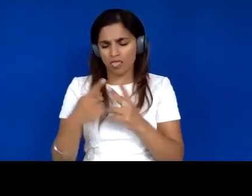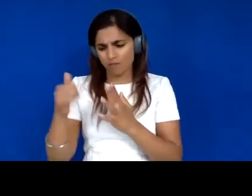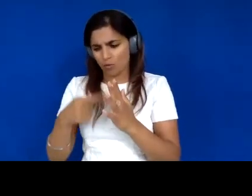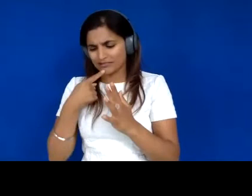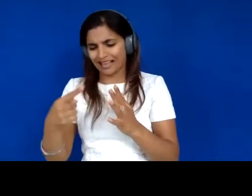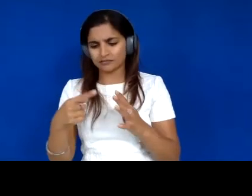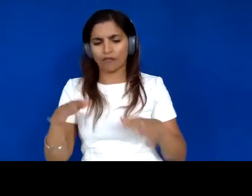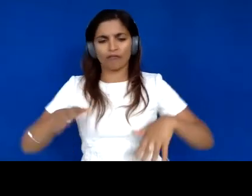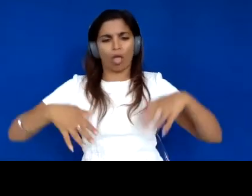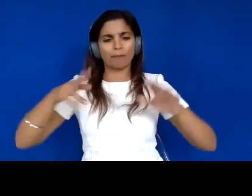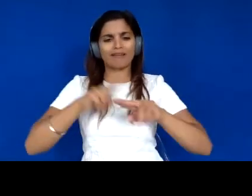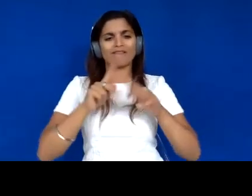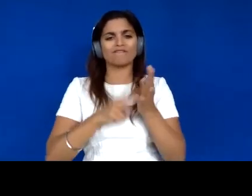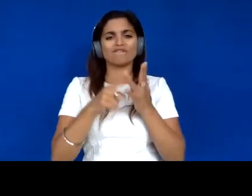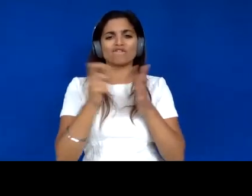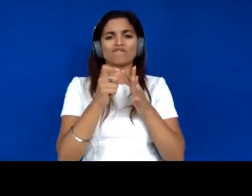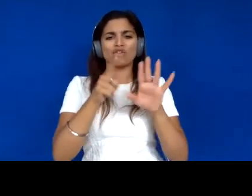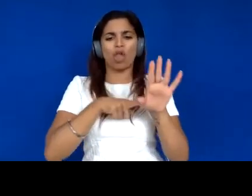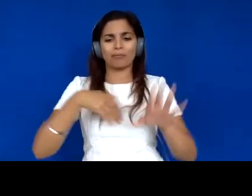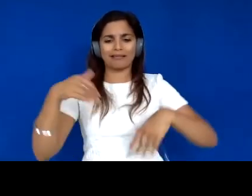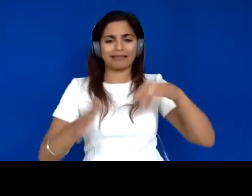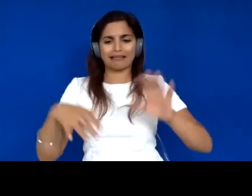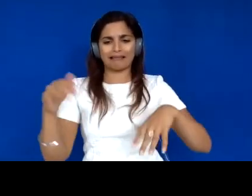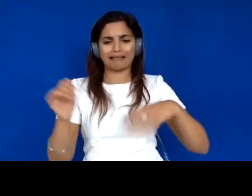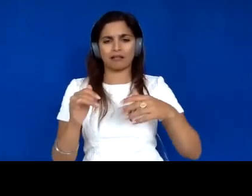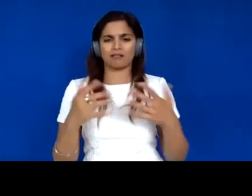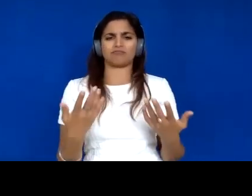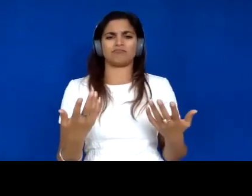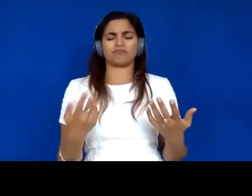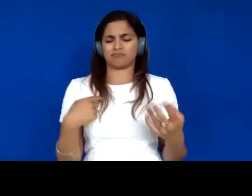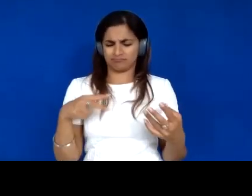disabled children by isolating hearts and limbs from the entirety of these